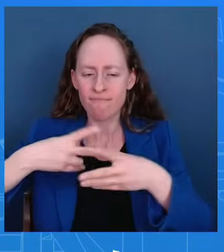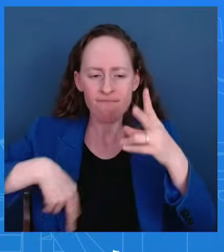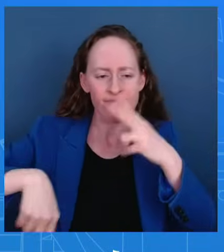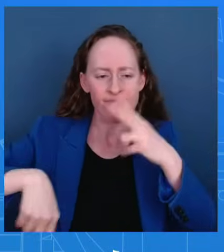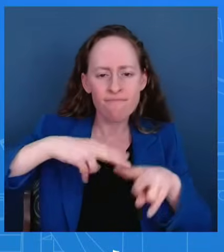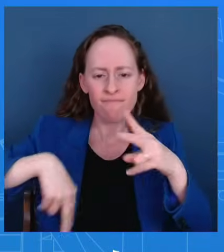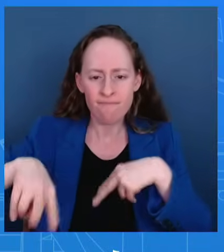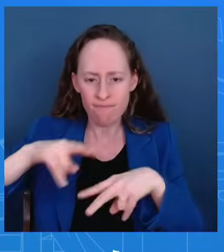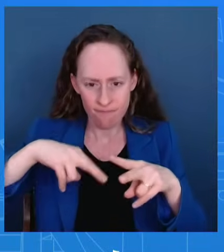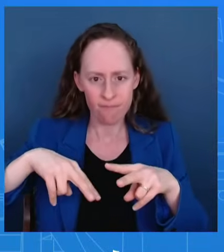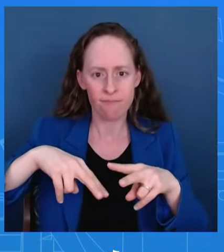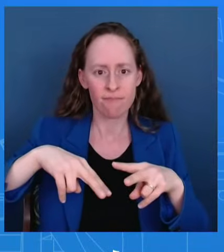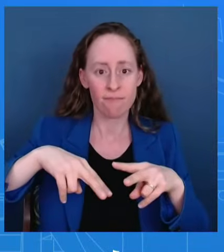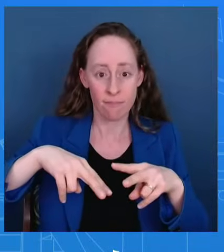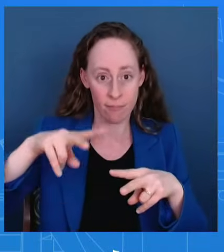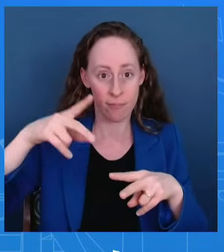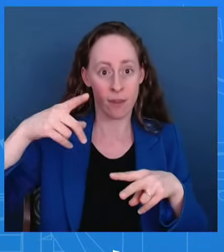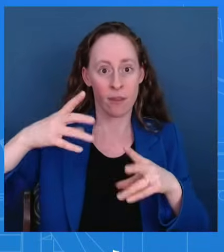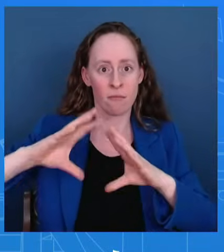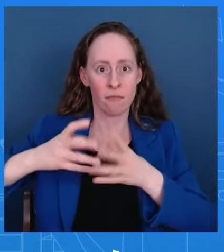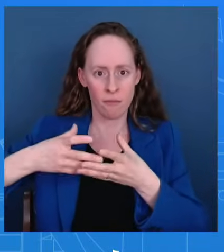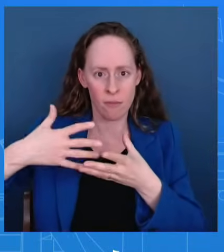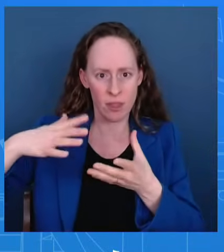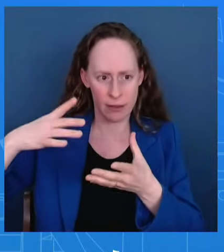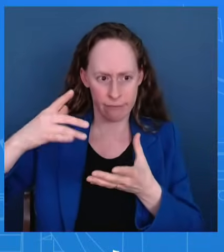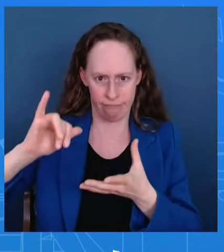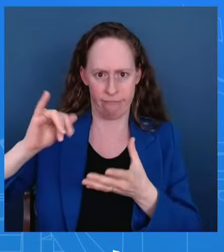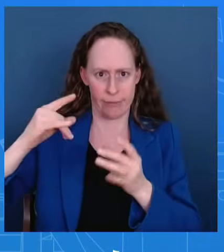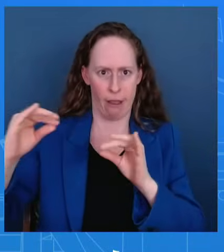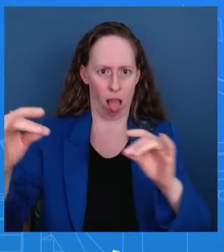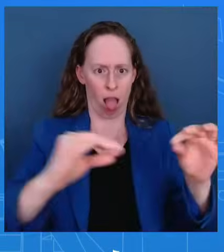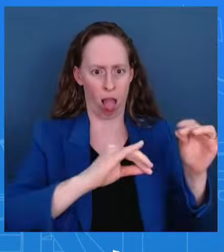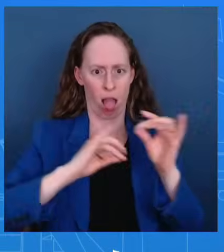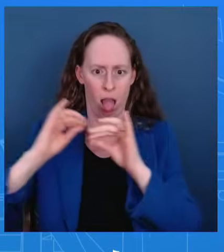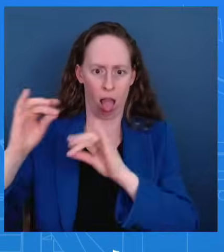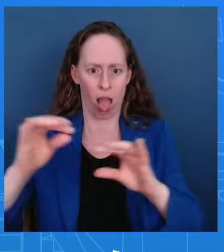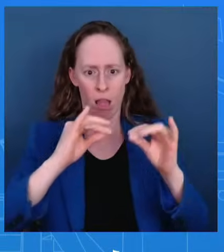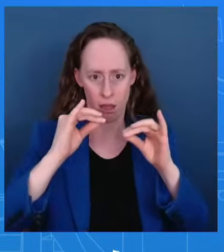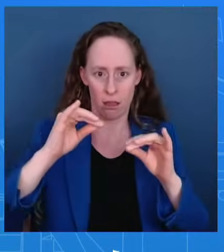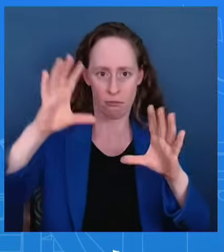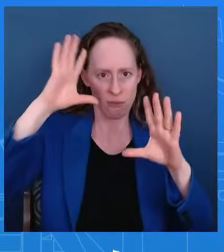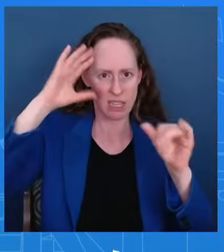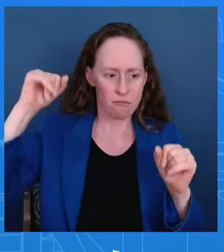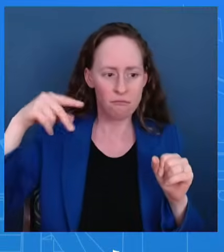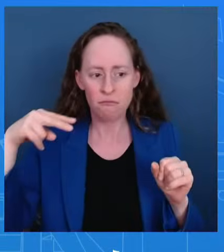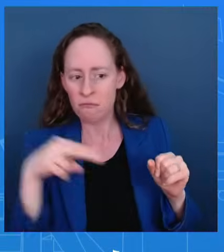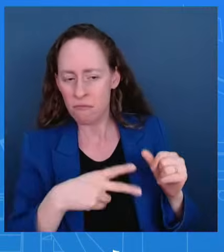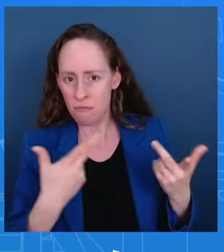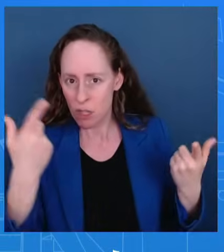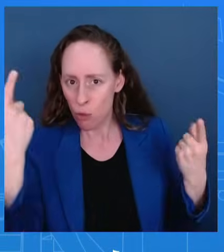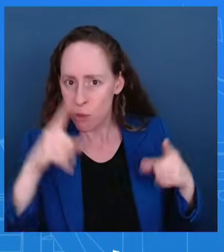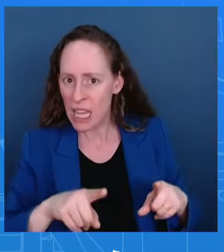the President would agree upon, which is, you know, you -- as someone who was a senator for 36 years,